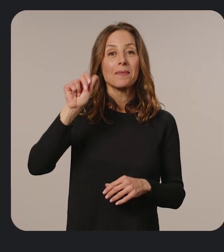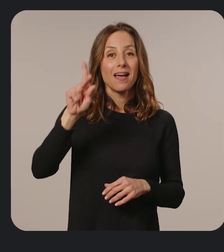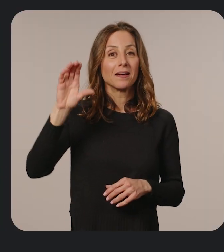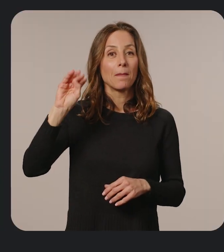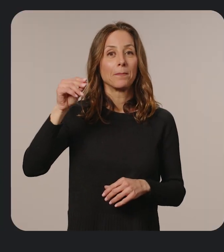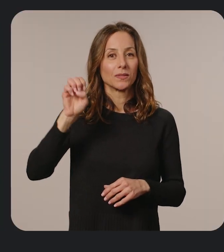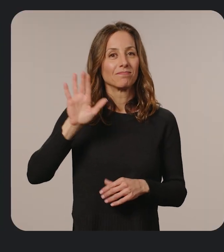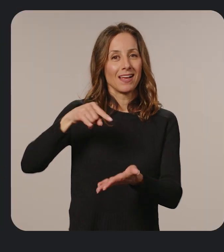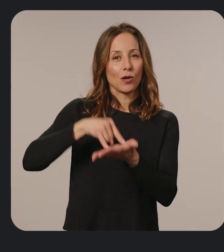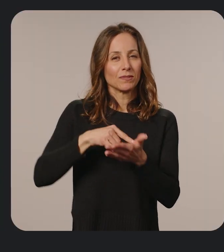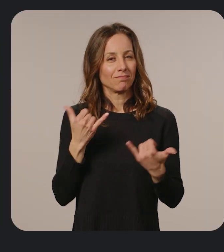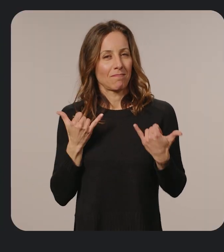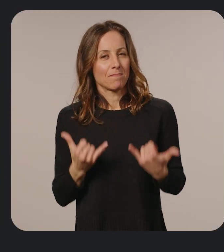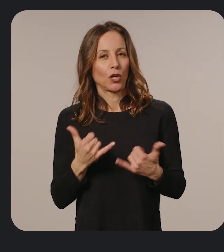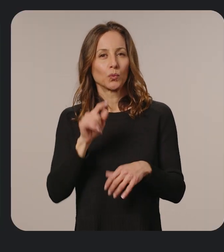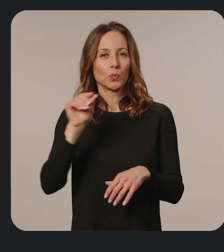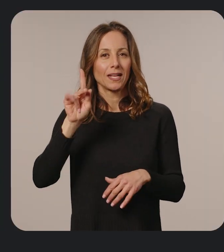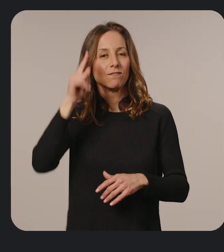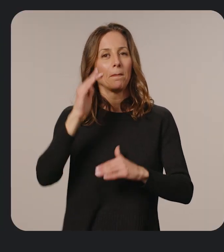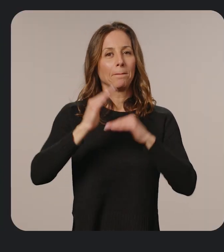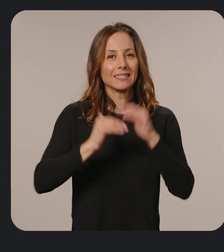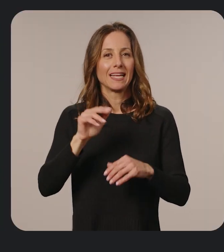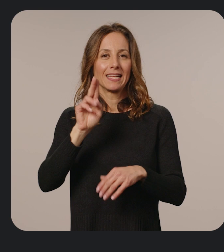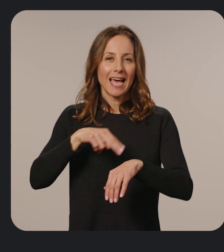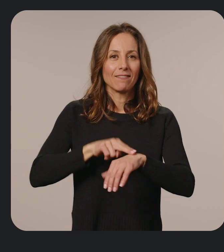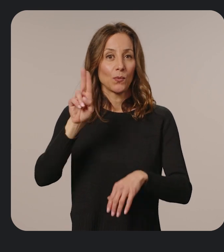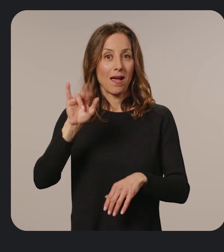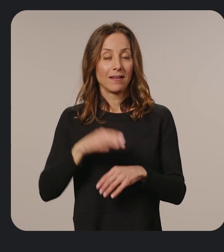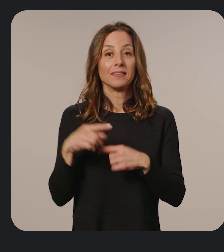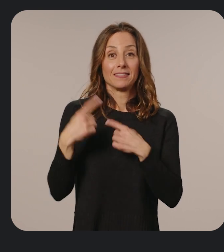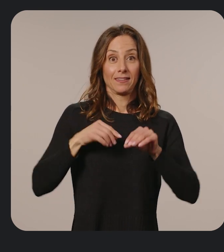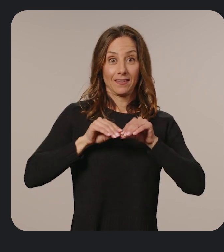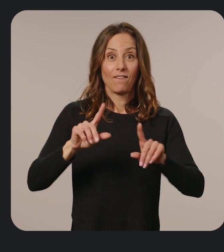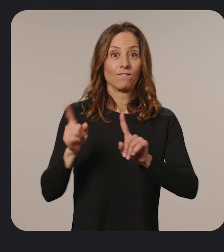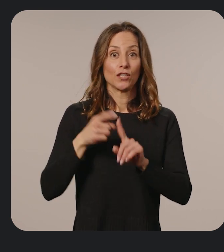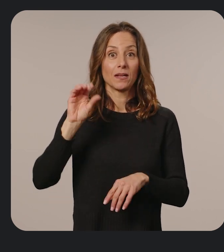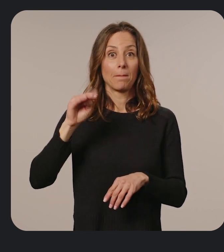Jetpack Compose is Android's modern toolkit for building native UI. Since we released the first Compose